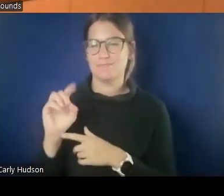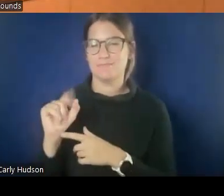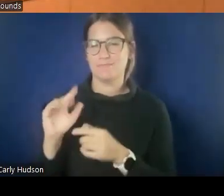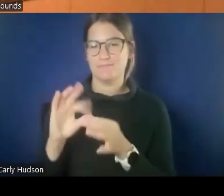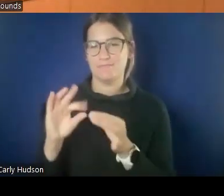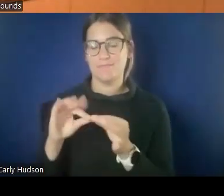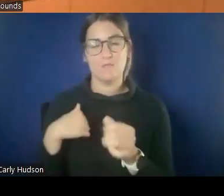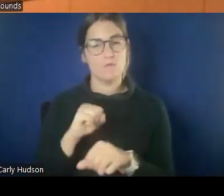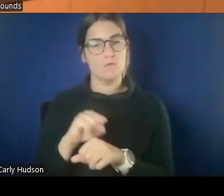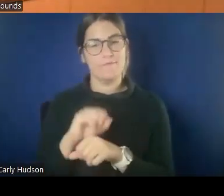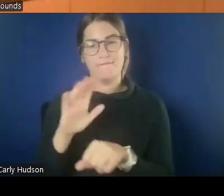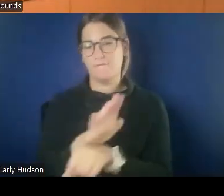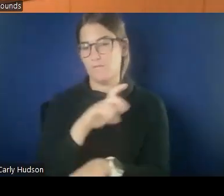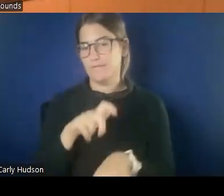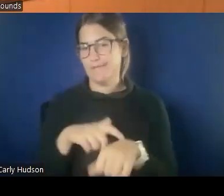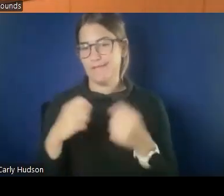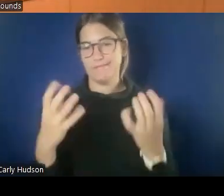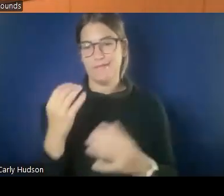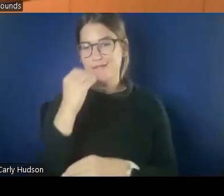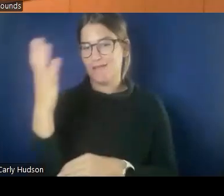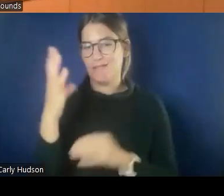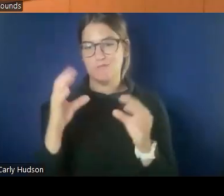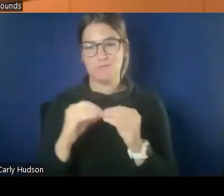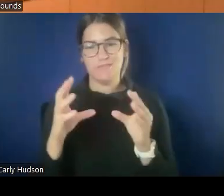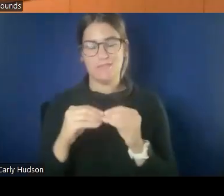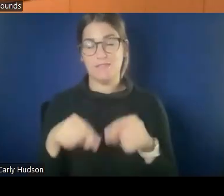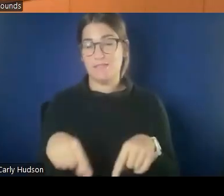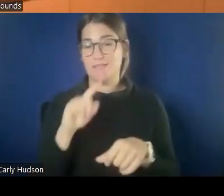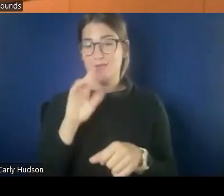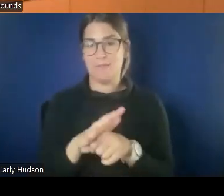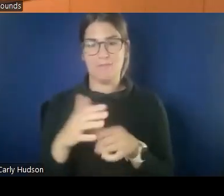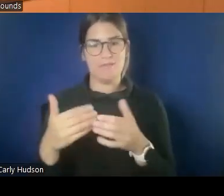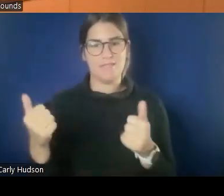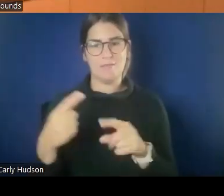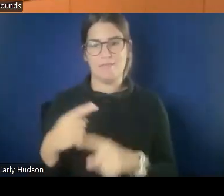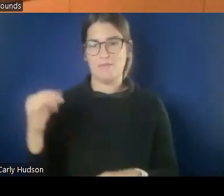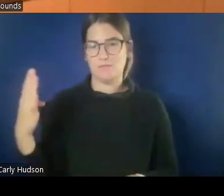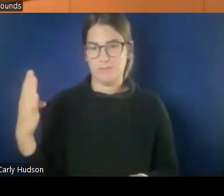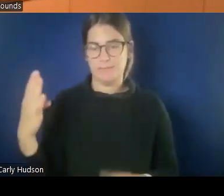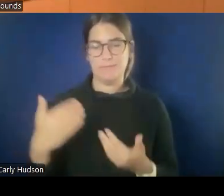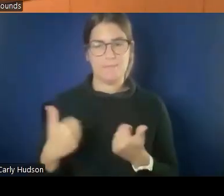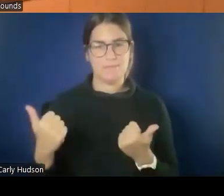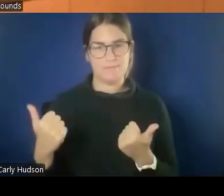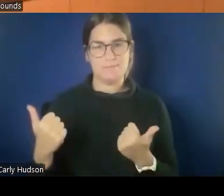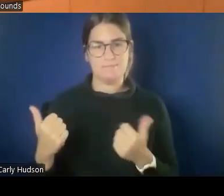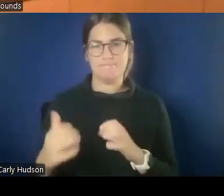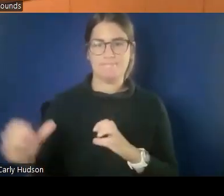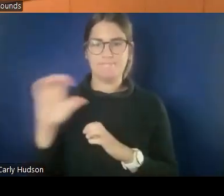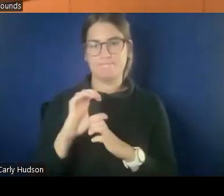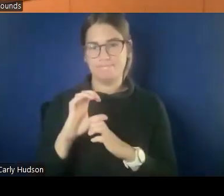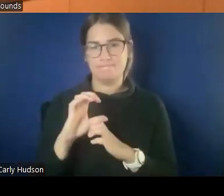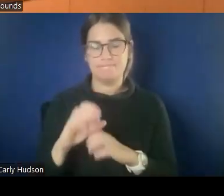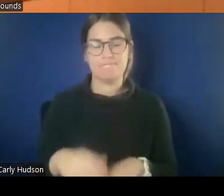have a lot of lunch meetings this is a commitment that we've done outside of our work and if we want